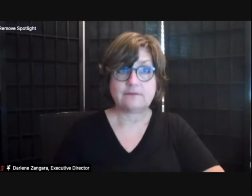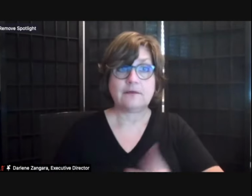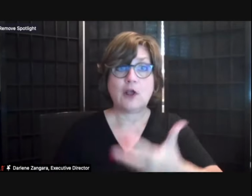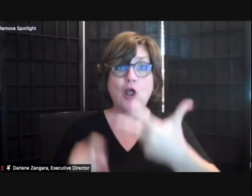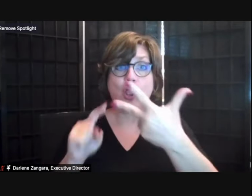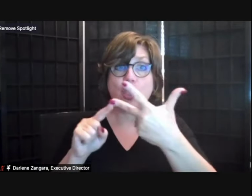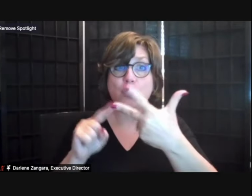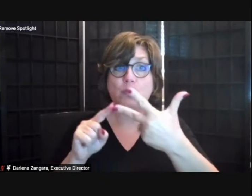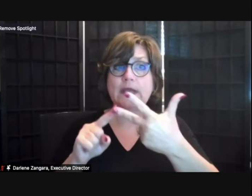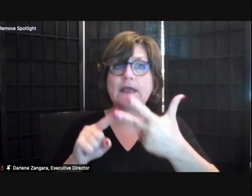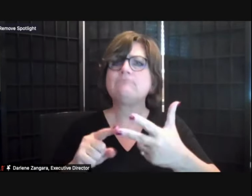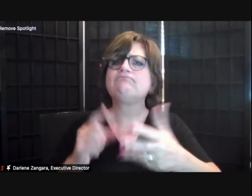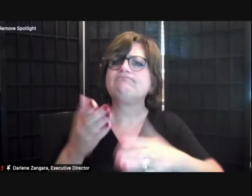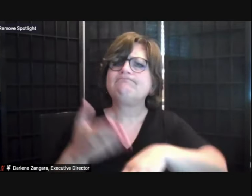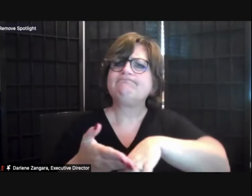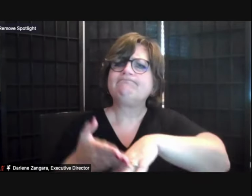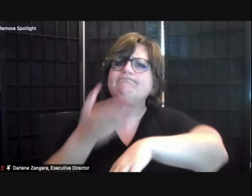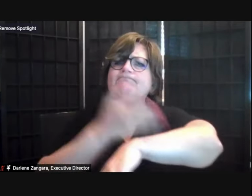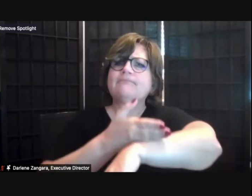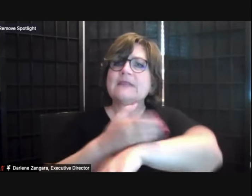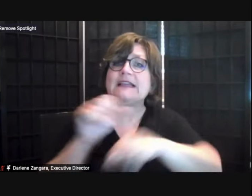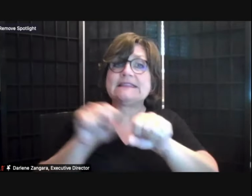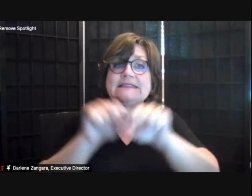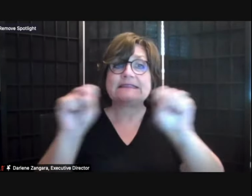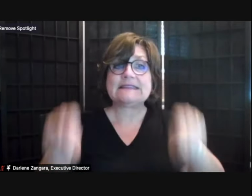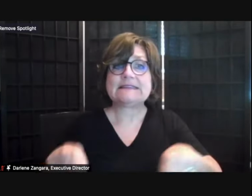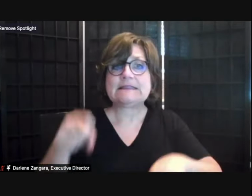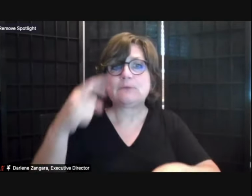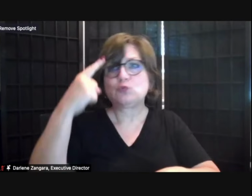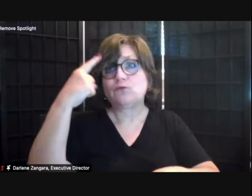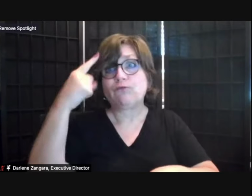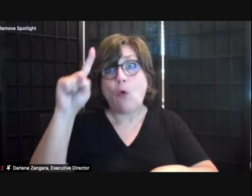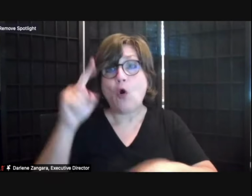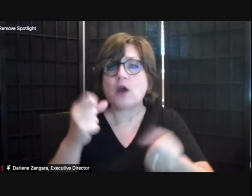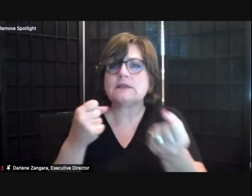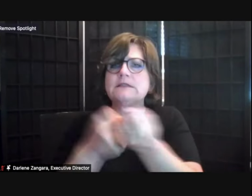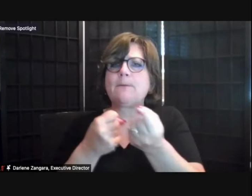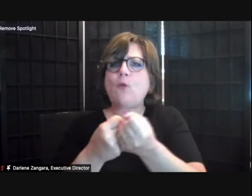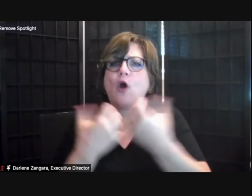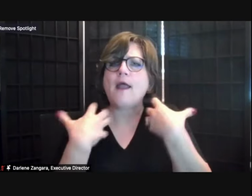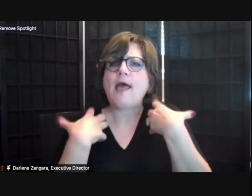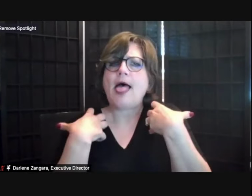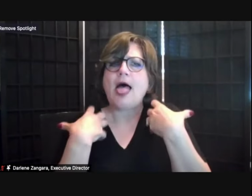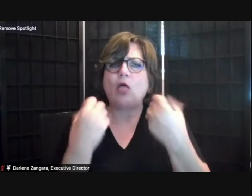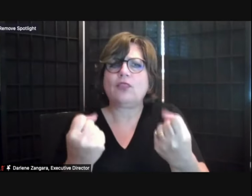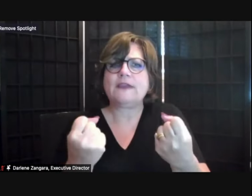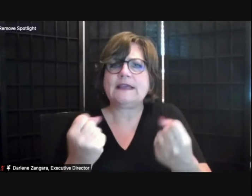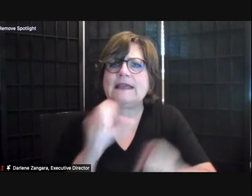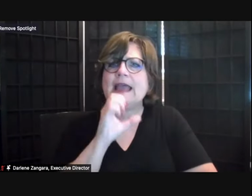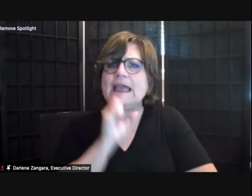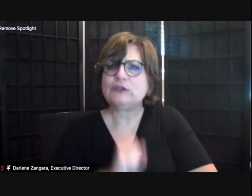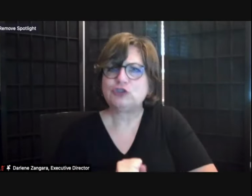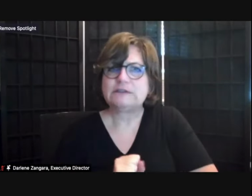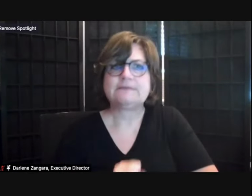3. Enhance system to support healthy aging